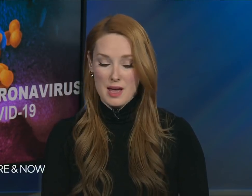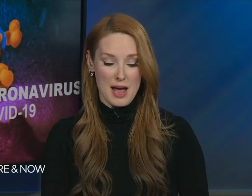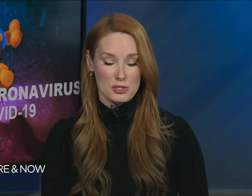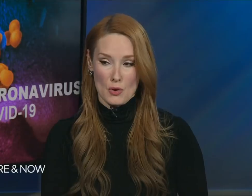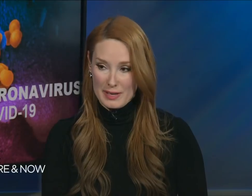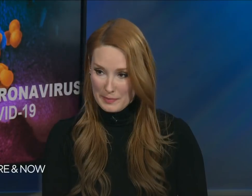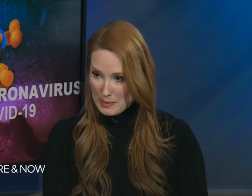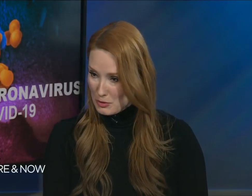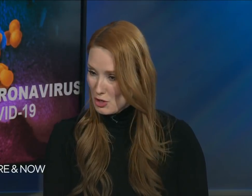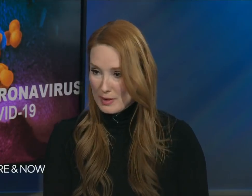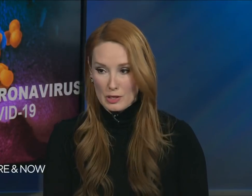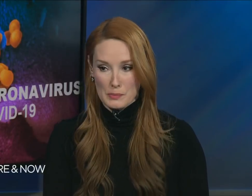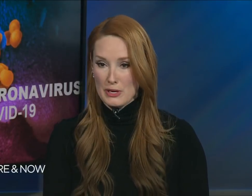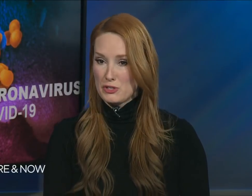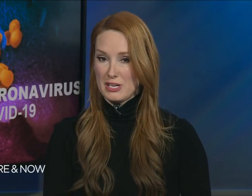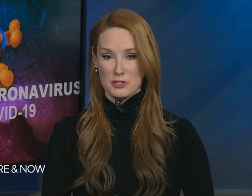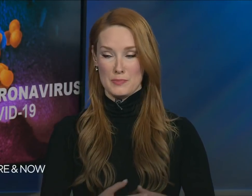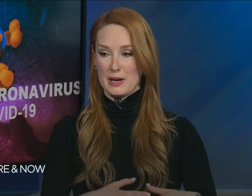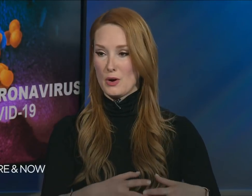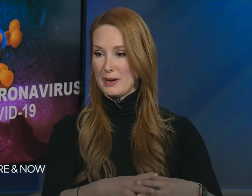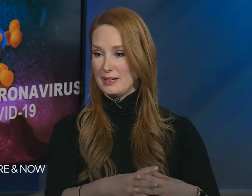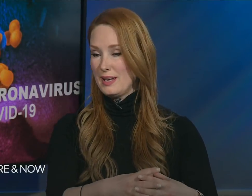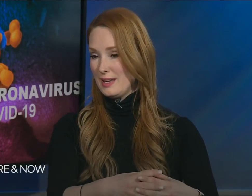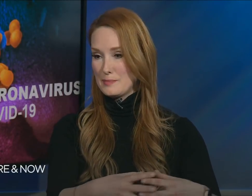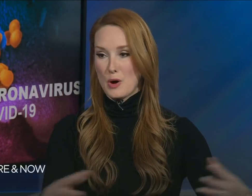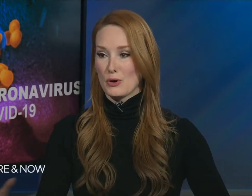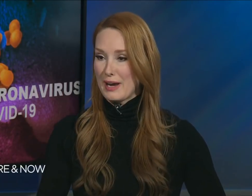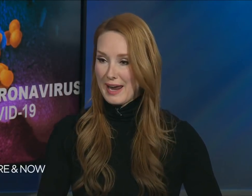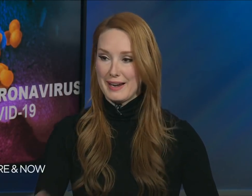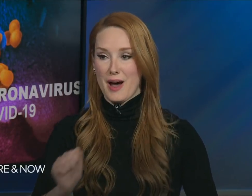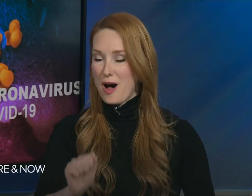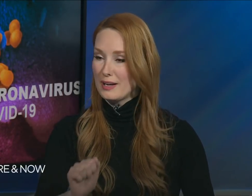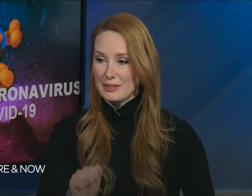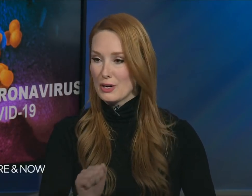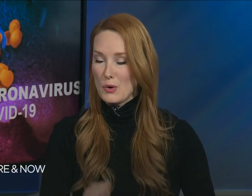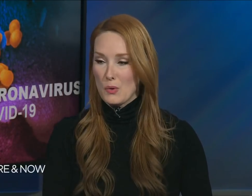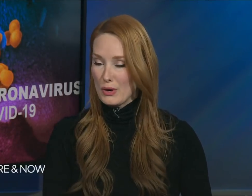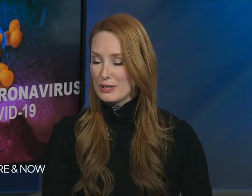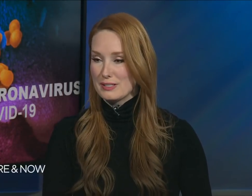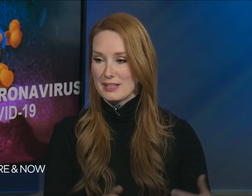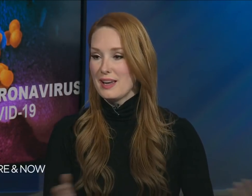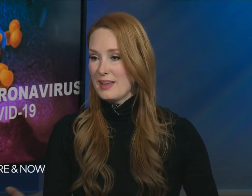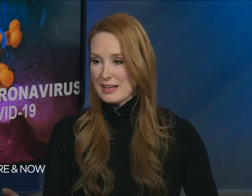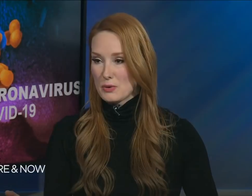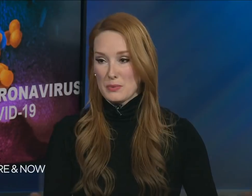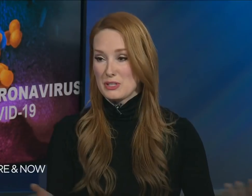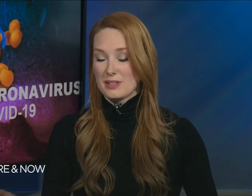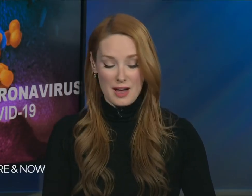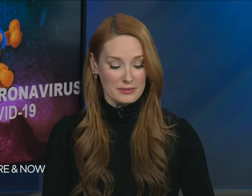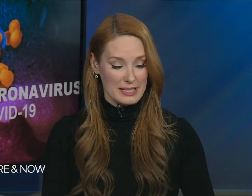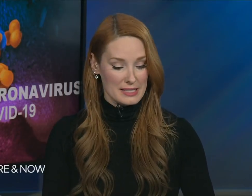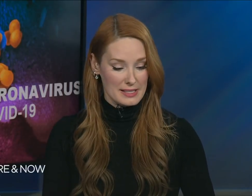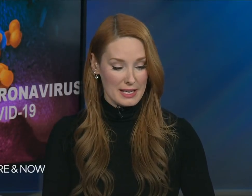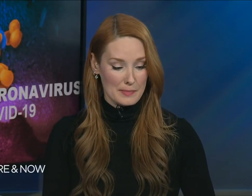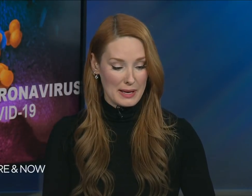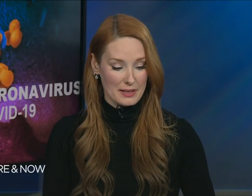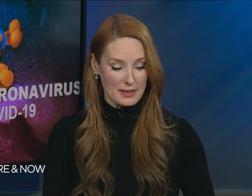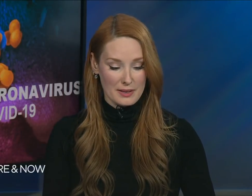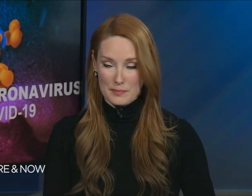PROVINCE FOR ESSENTIAL WORKERS THANKING THEM, SHOWING THEIR